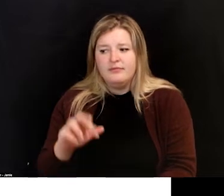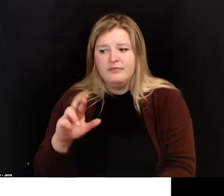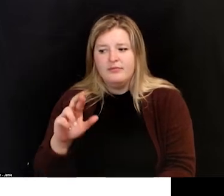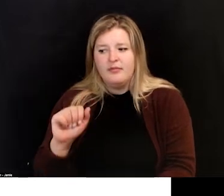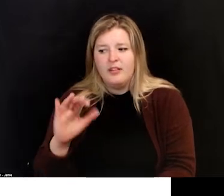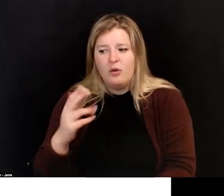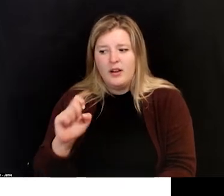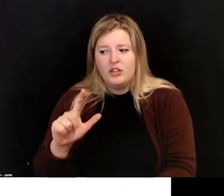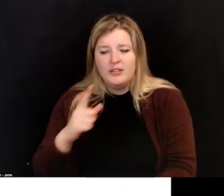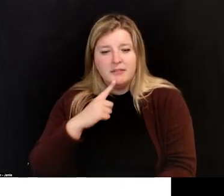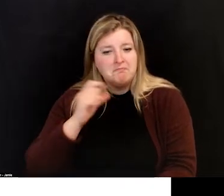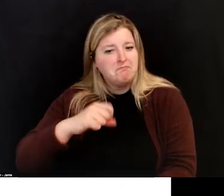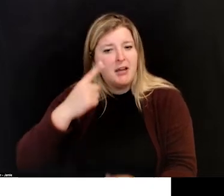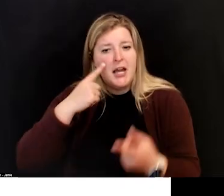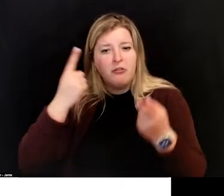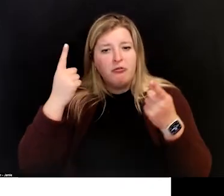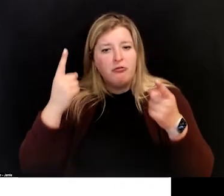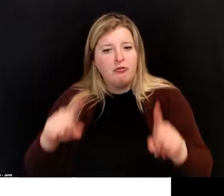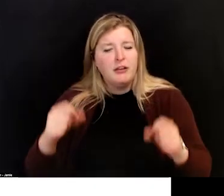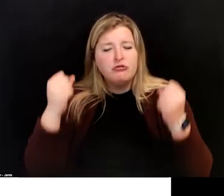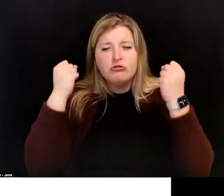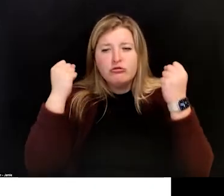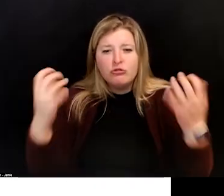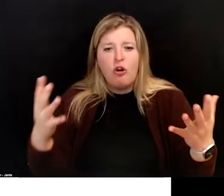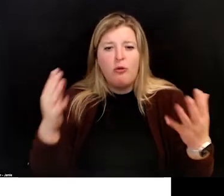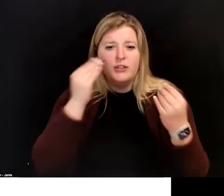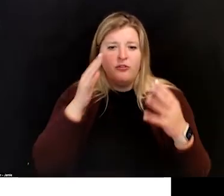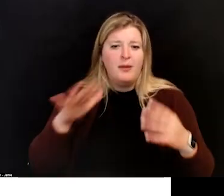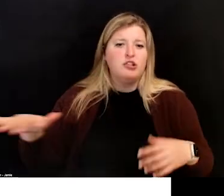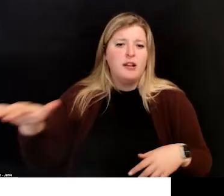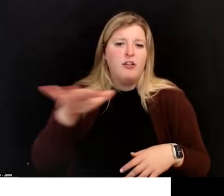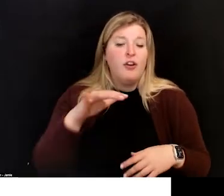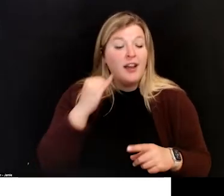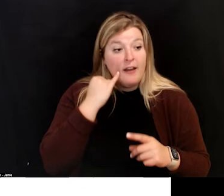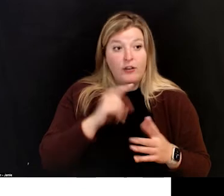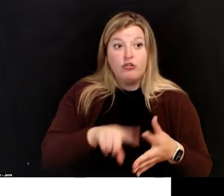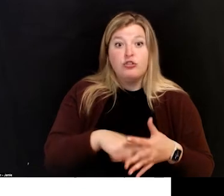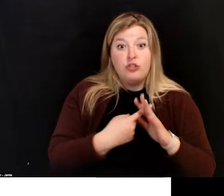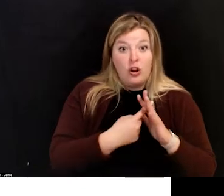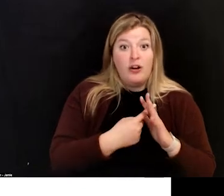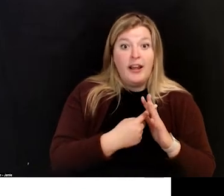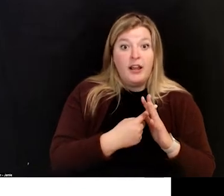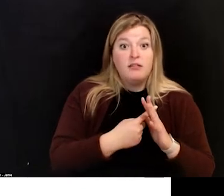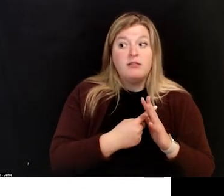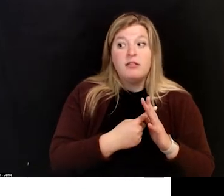There is so much information out there. If you're really starting from scratch, the Introduction to Accessibility course